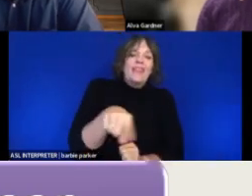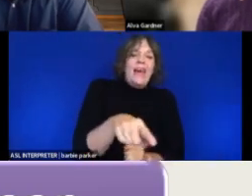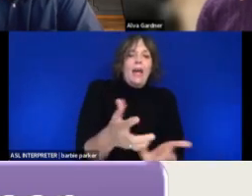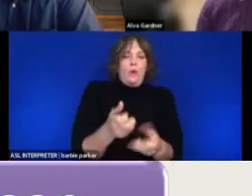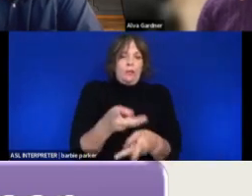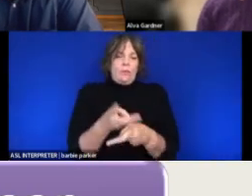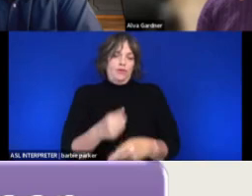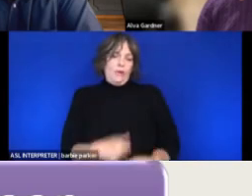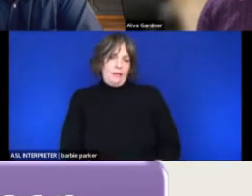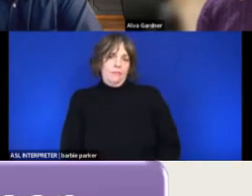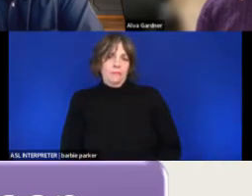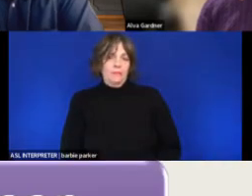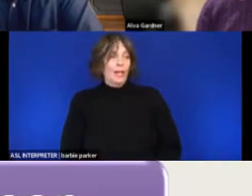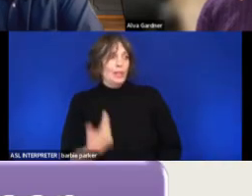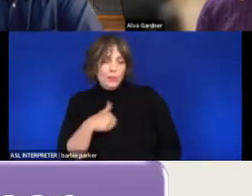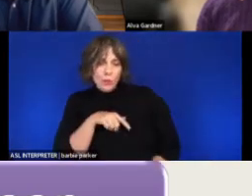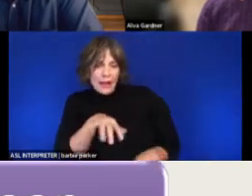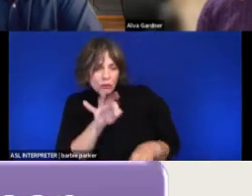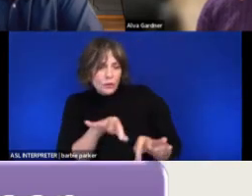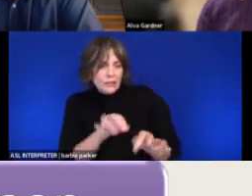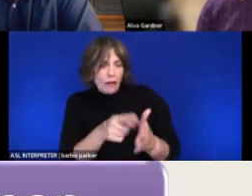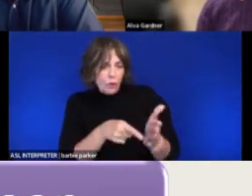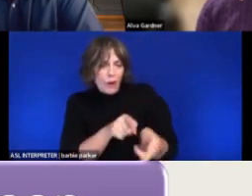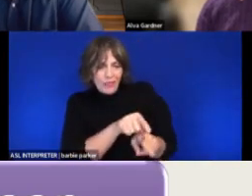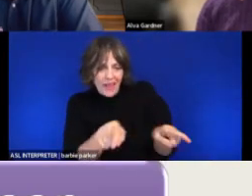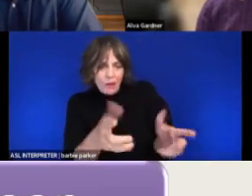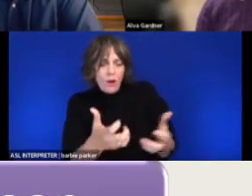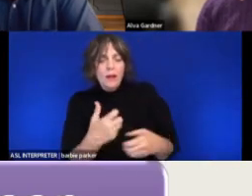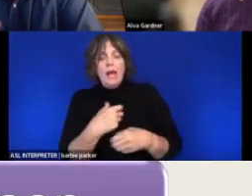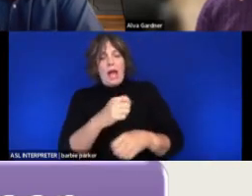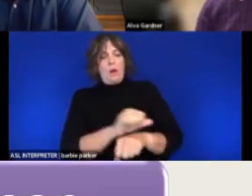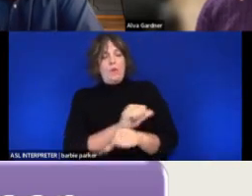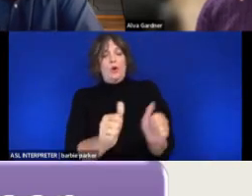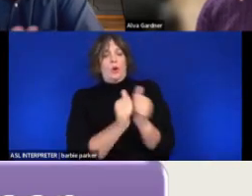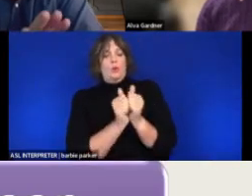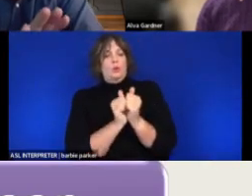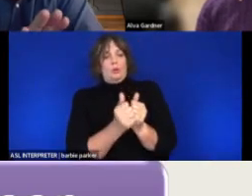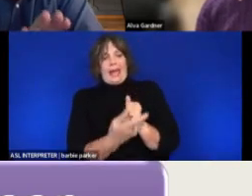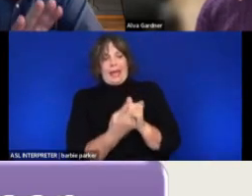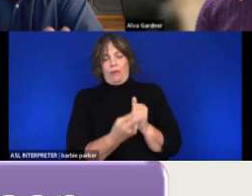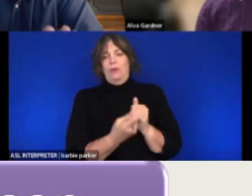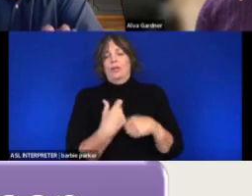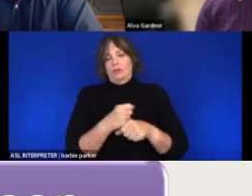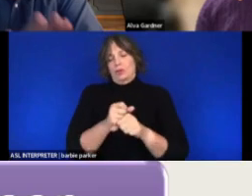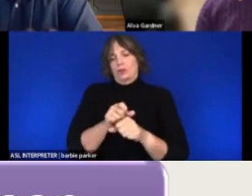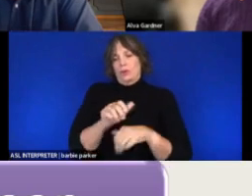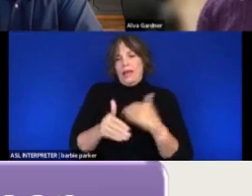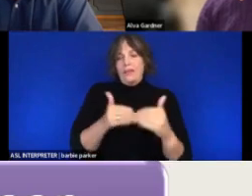discover what people want, and then we work together to create it. So that helps move us from a system of power over to a system